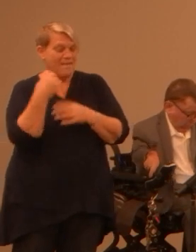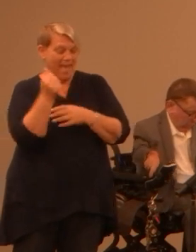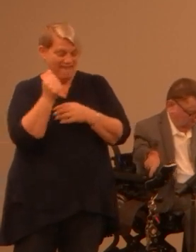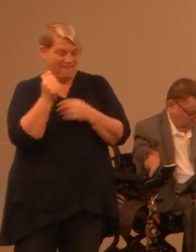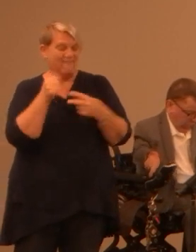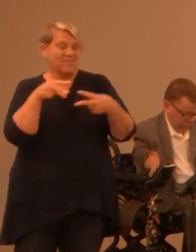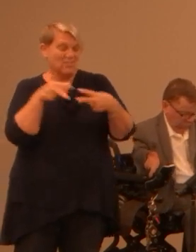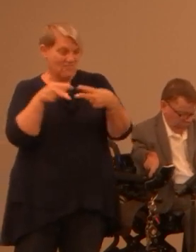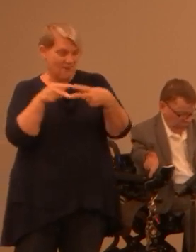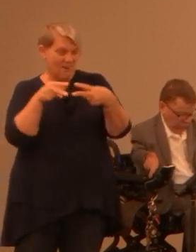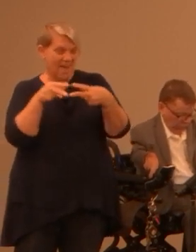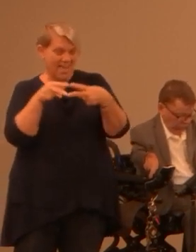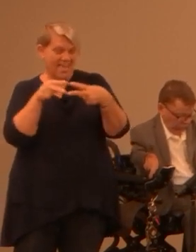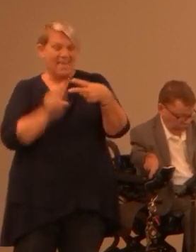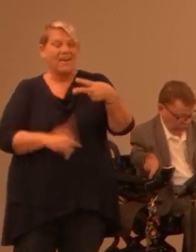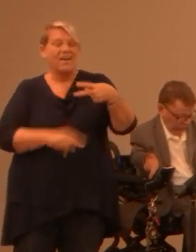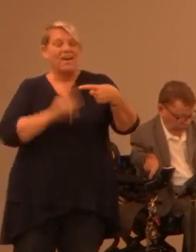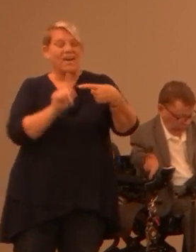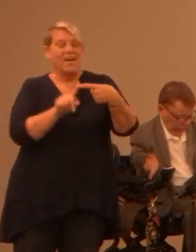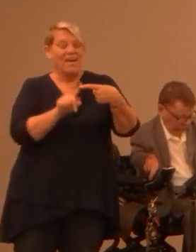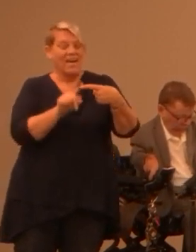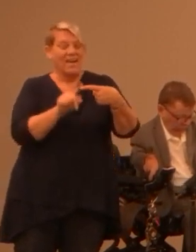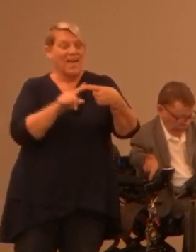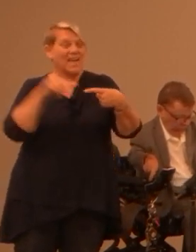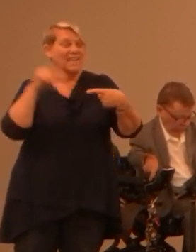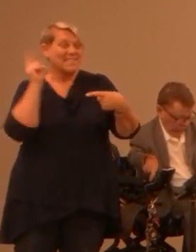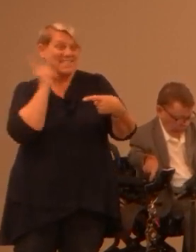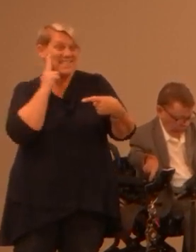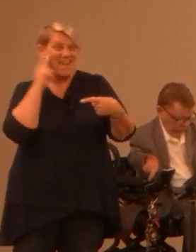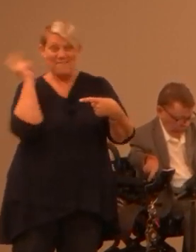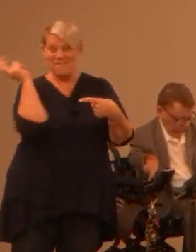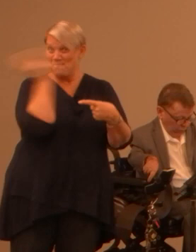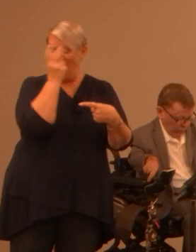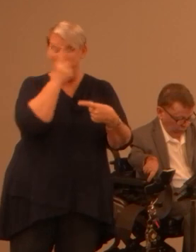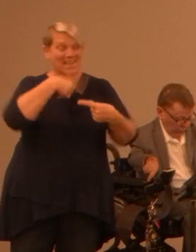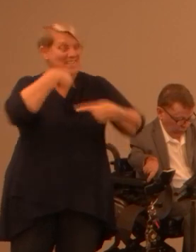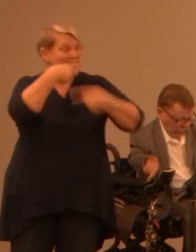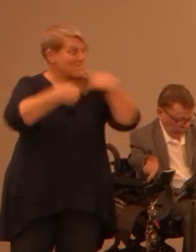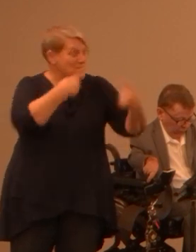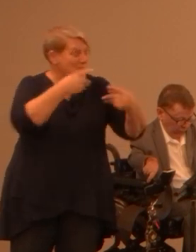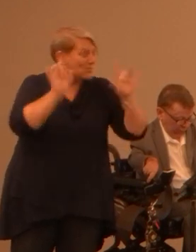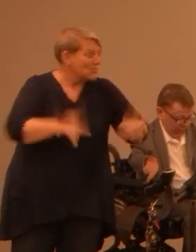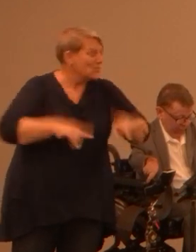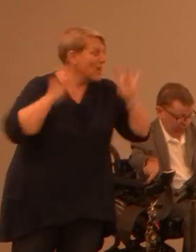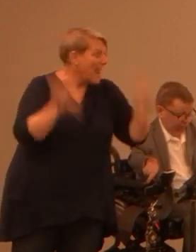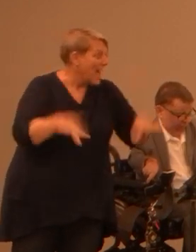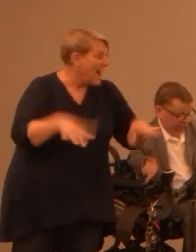between Deafblind Information Australia and our good friends